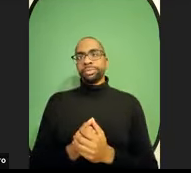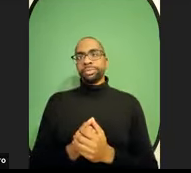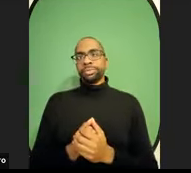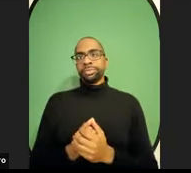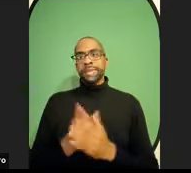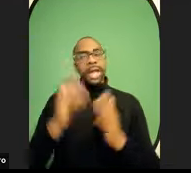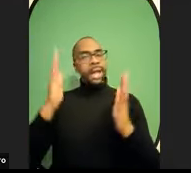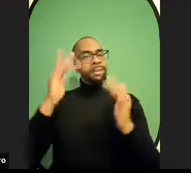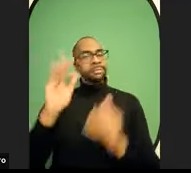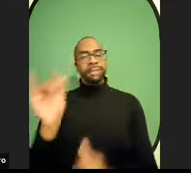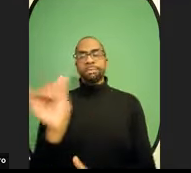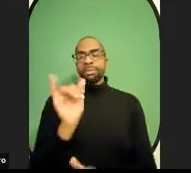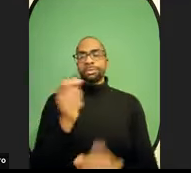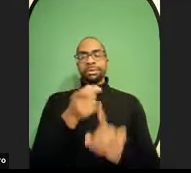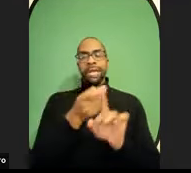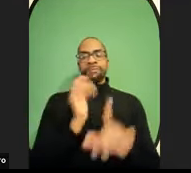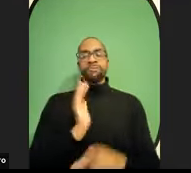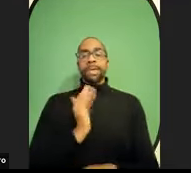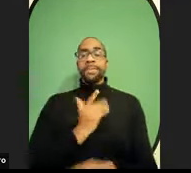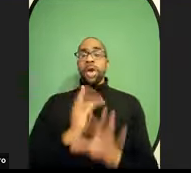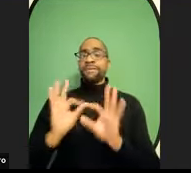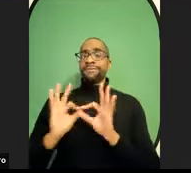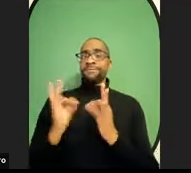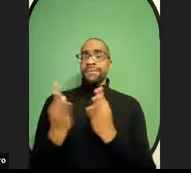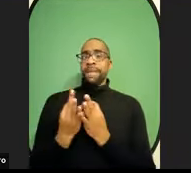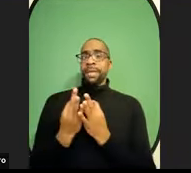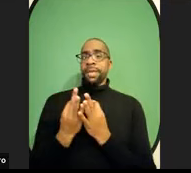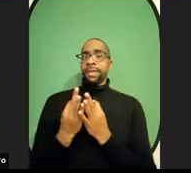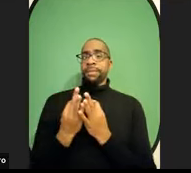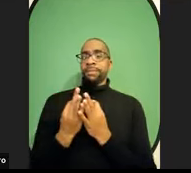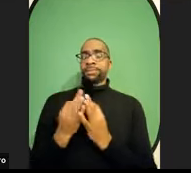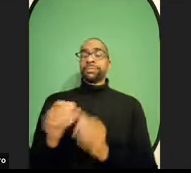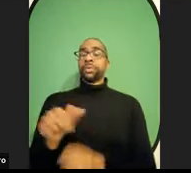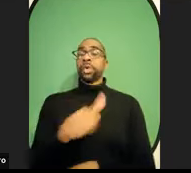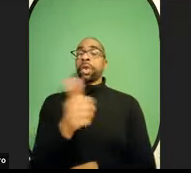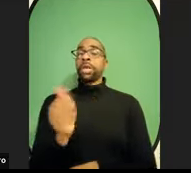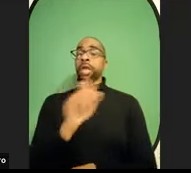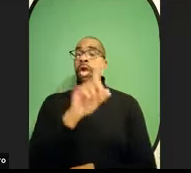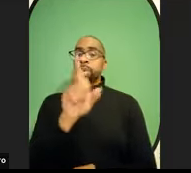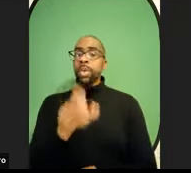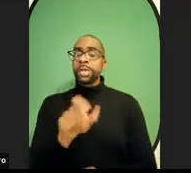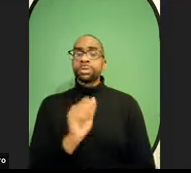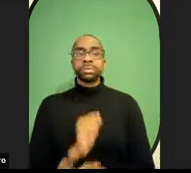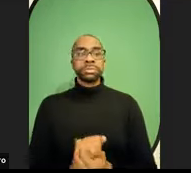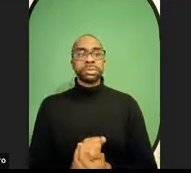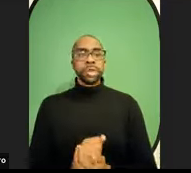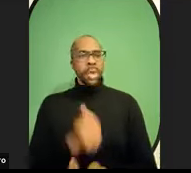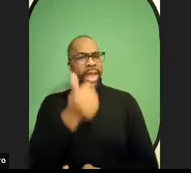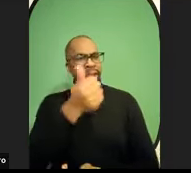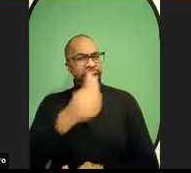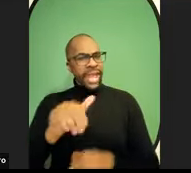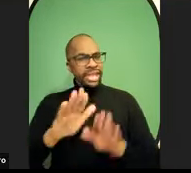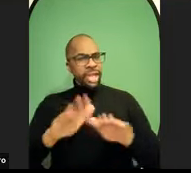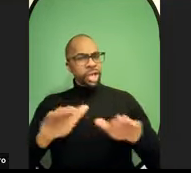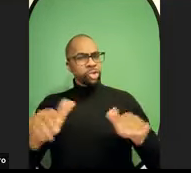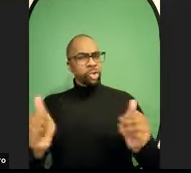expect anything differently from anything differently from our families. Thank you. We do have another question.